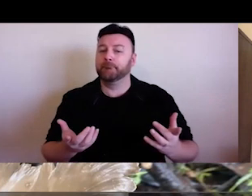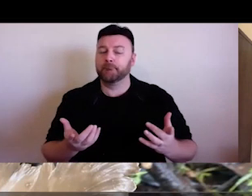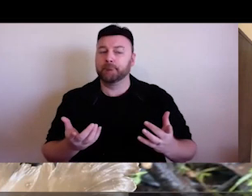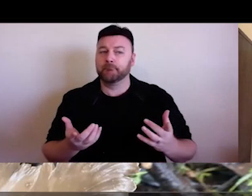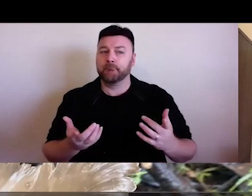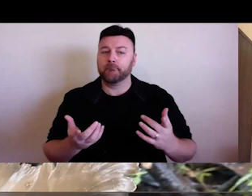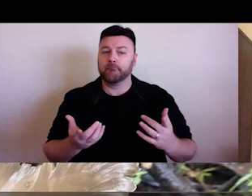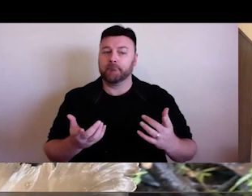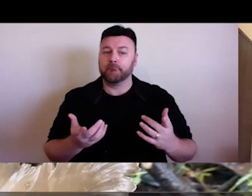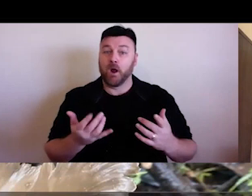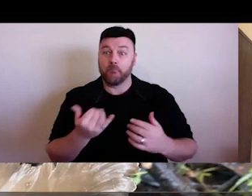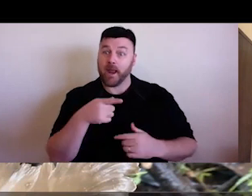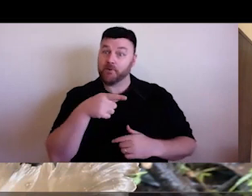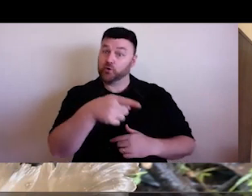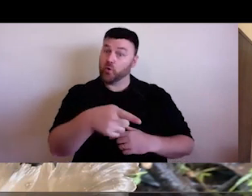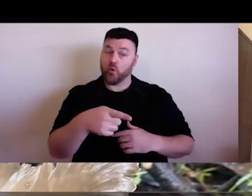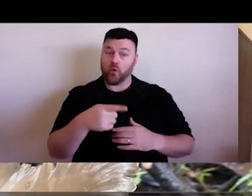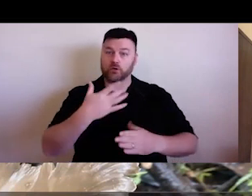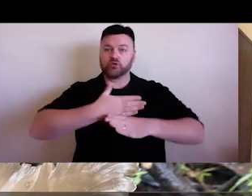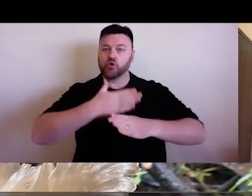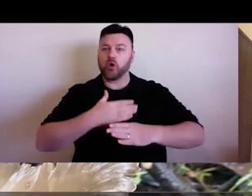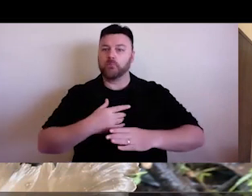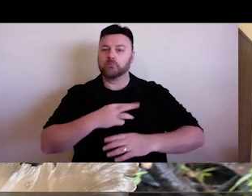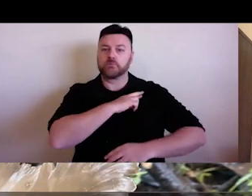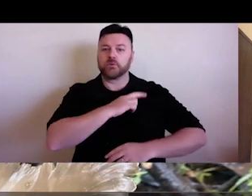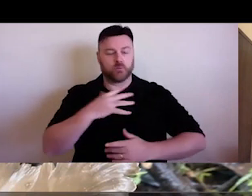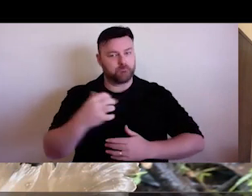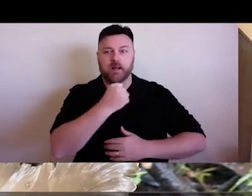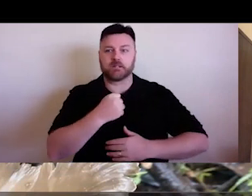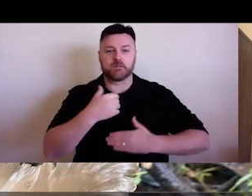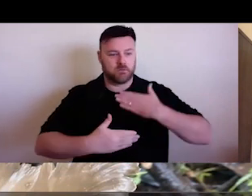formal responsibility, positional responsibility that is entrusted in